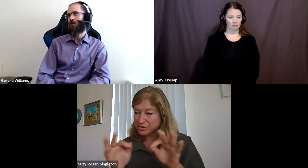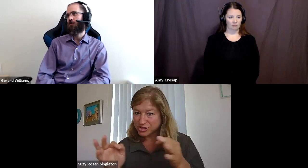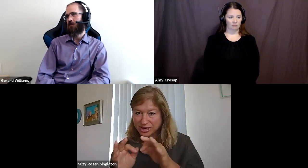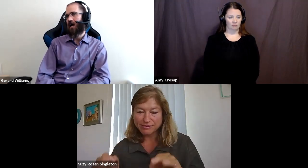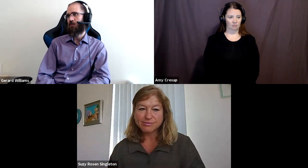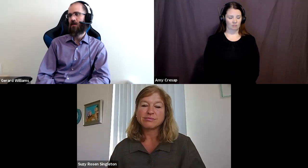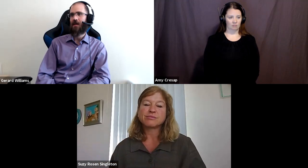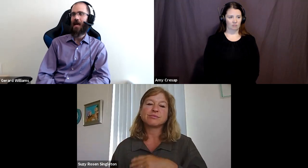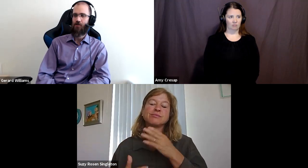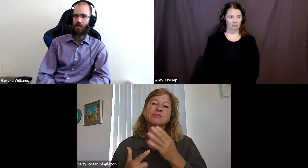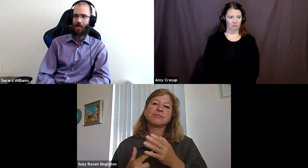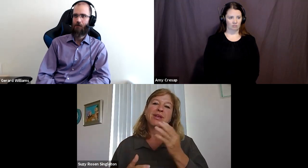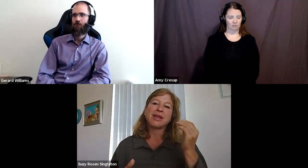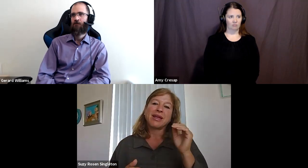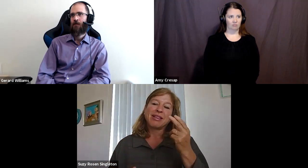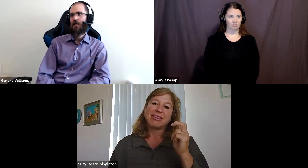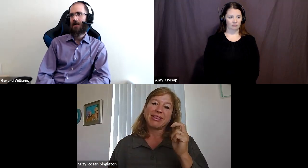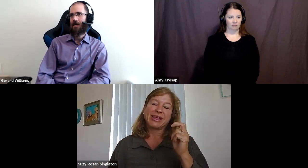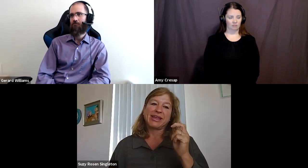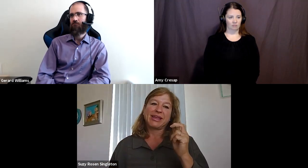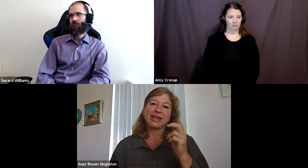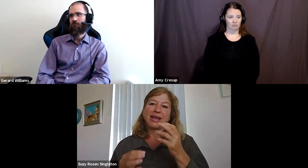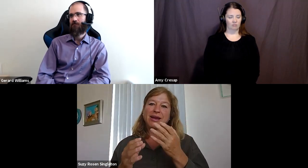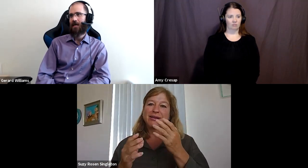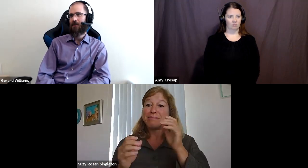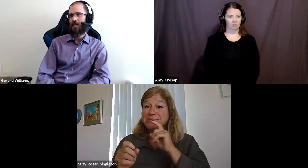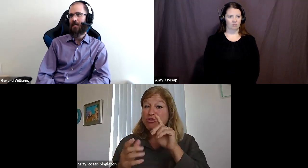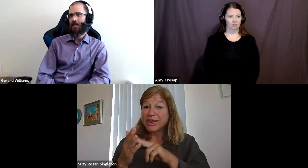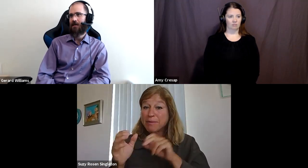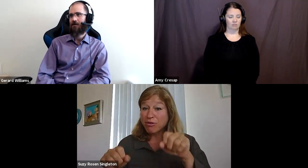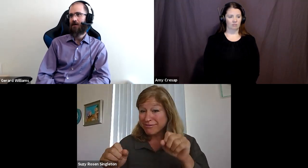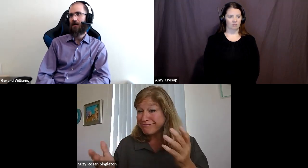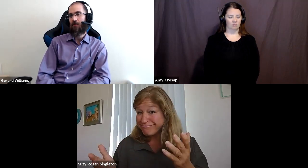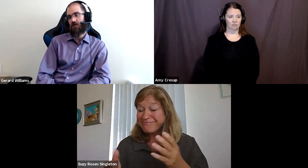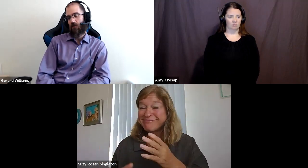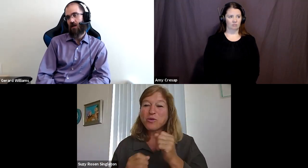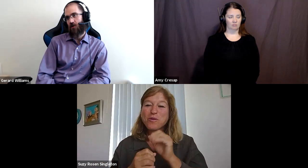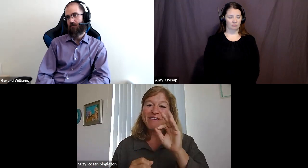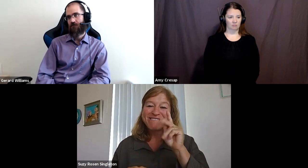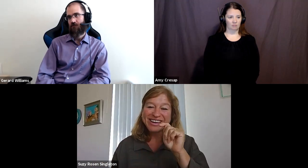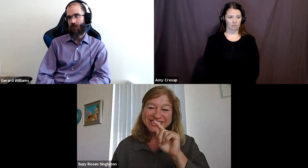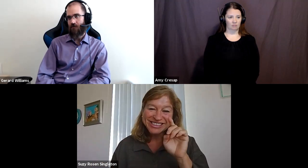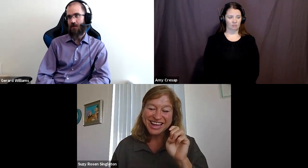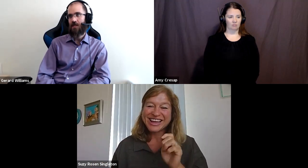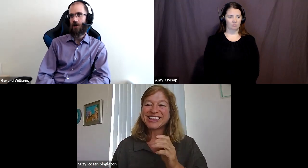overlap with the captioning. Must be readable.